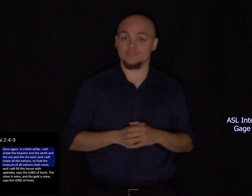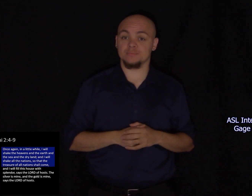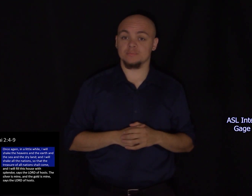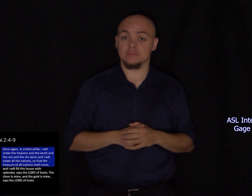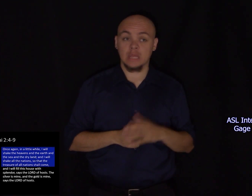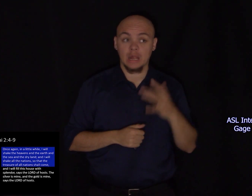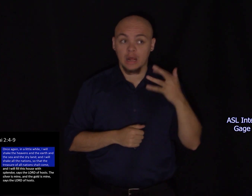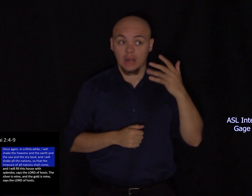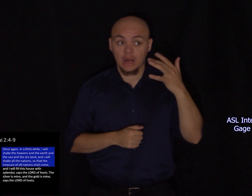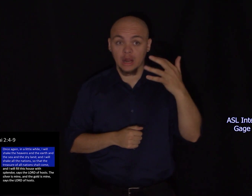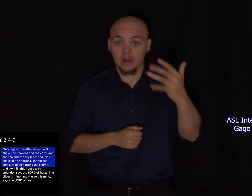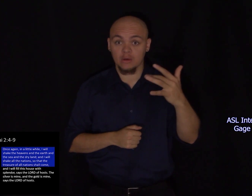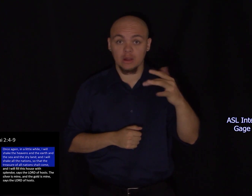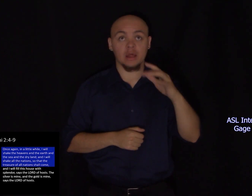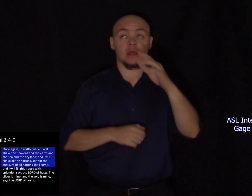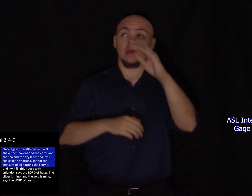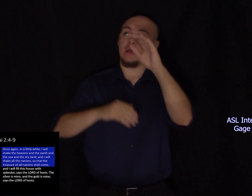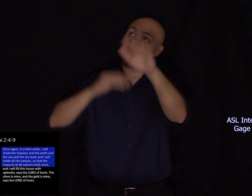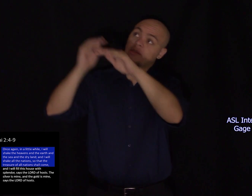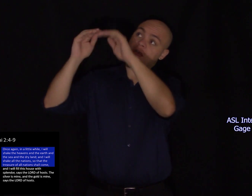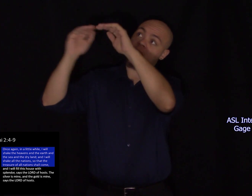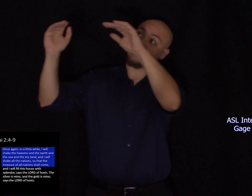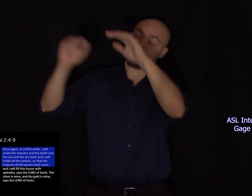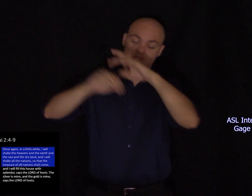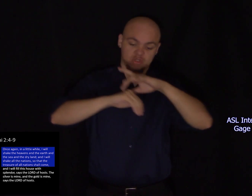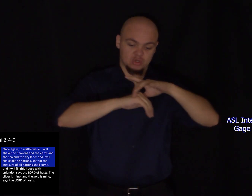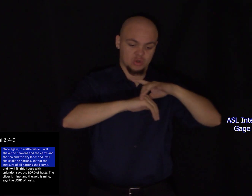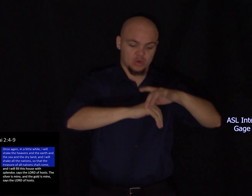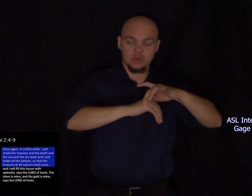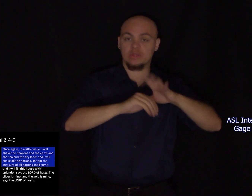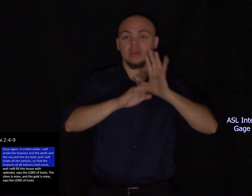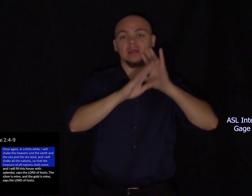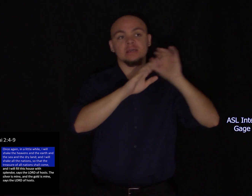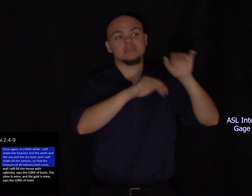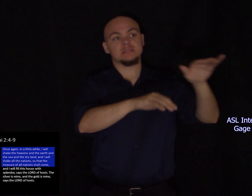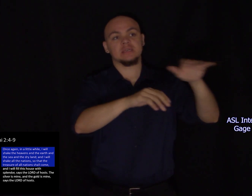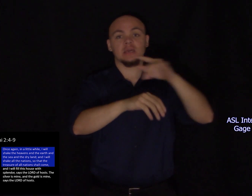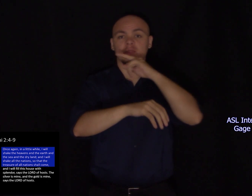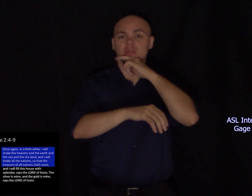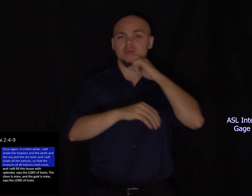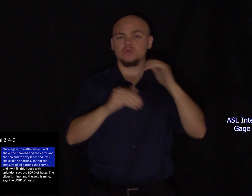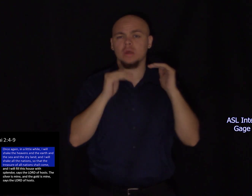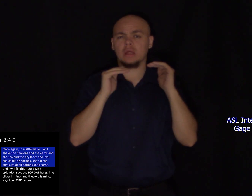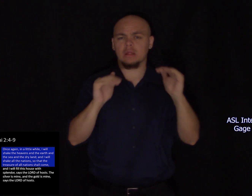hosts once again in a little while I will shake the heavens of the earth and the sea in the dry